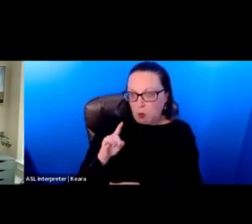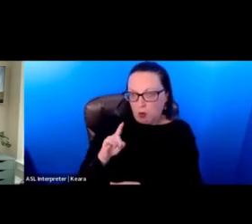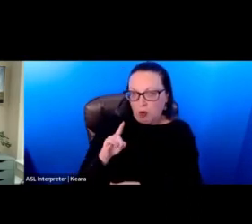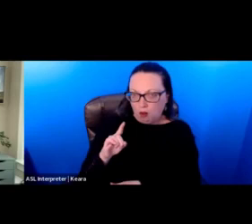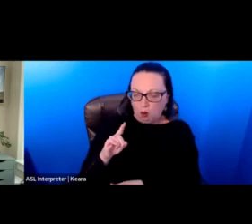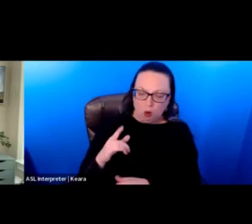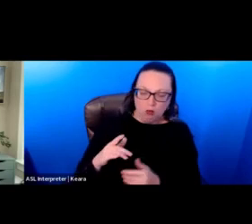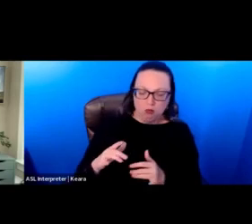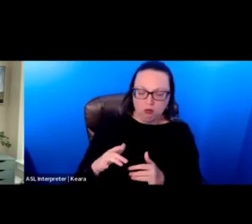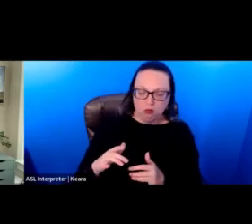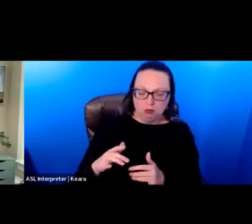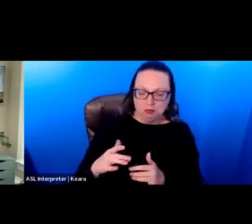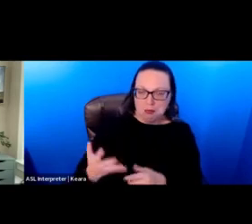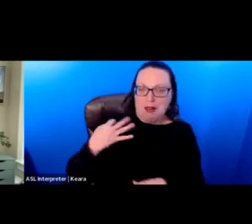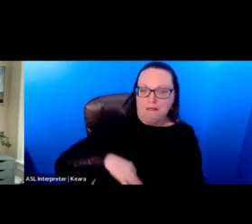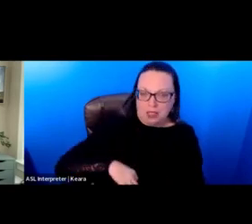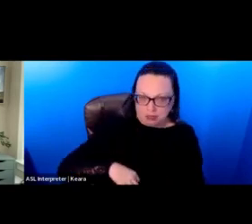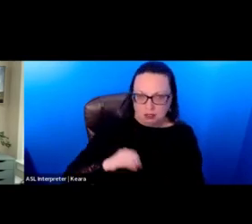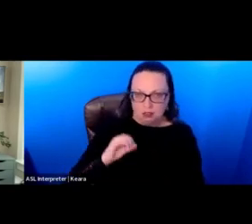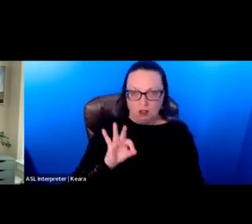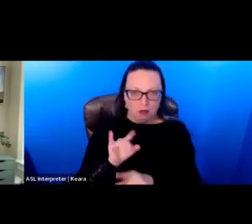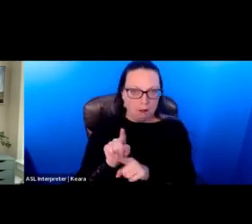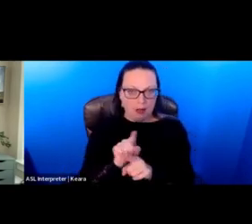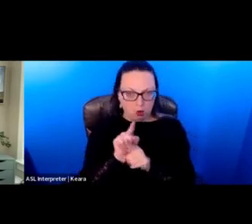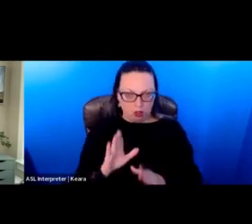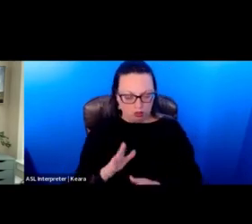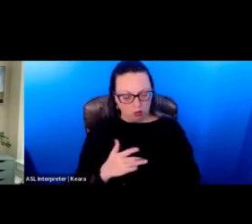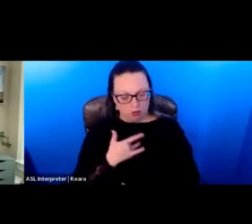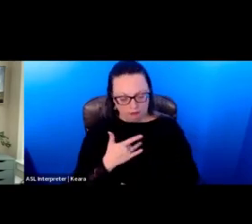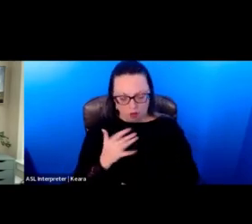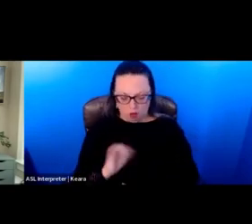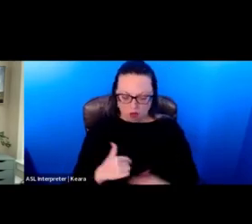that. That feeling of we're using our experiences to make a